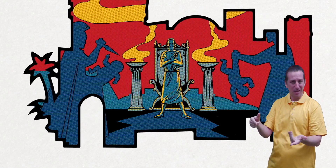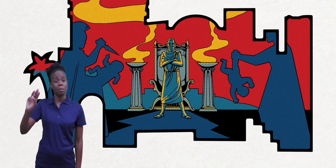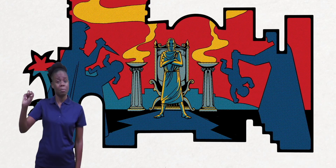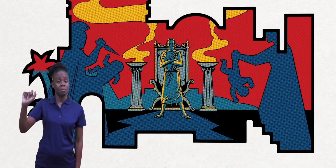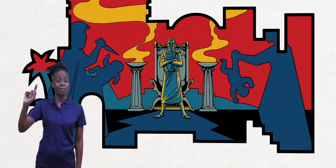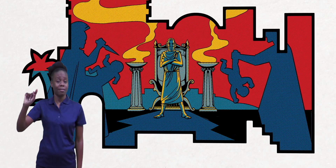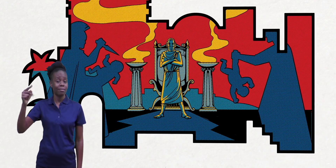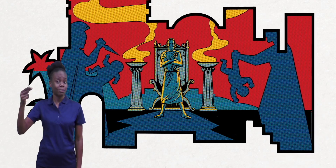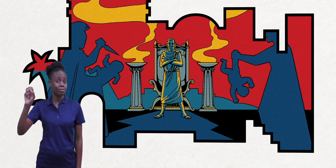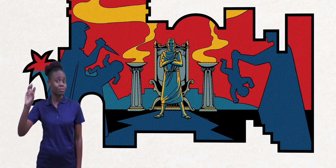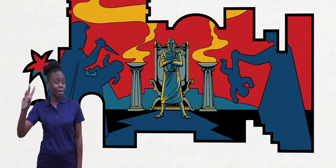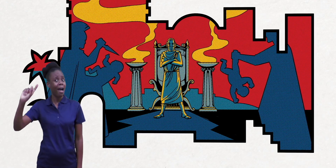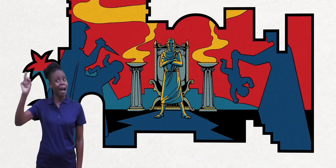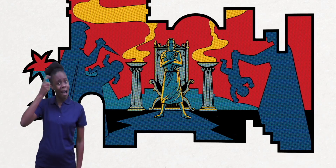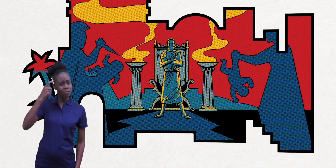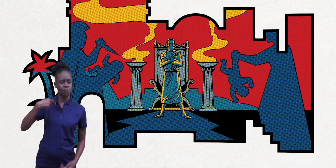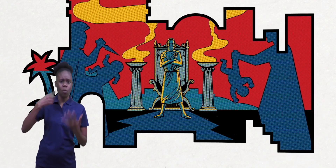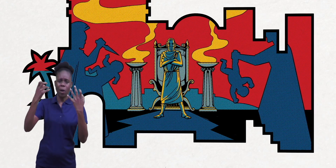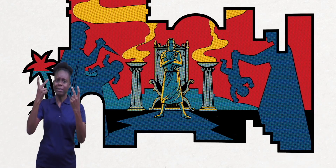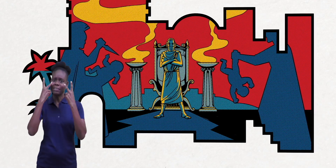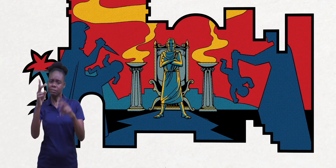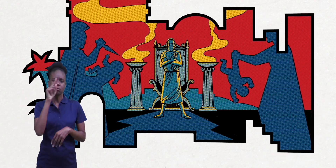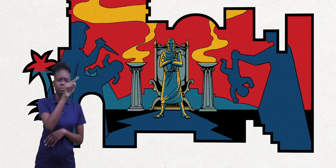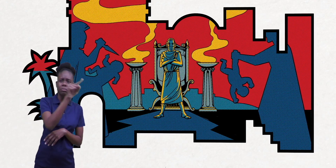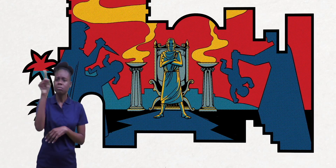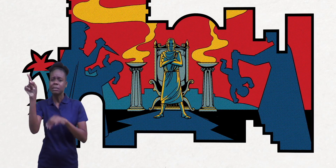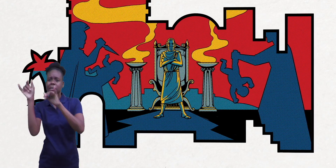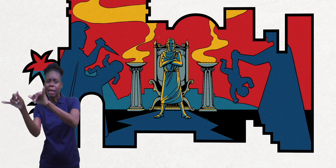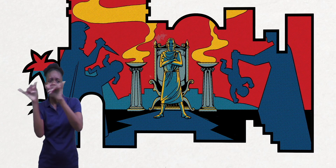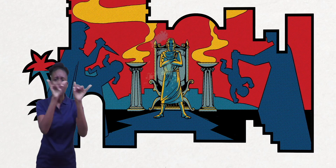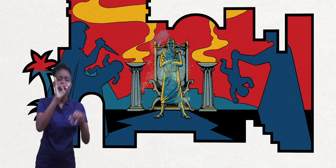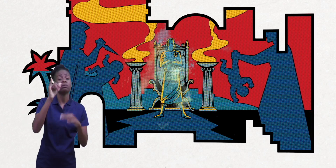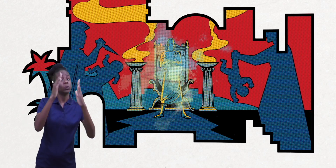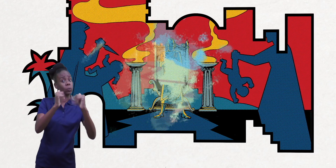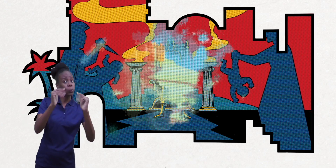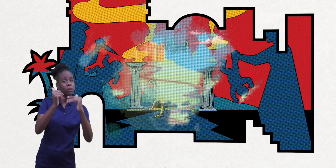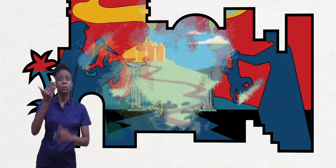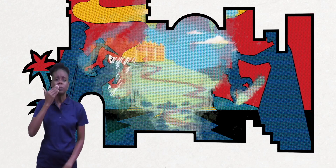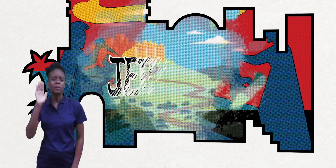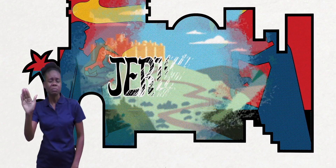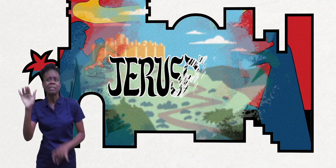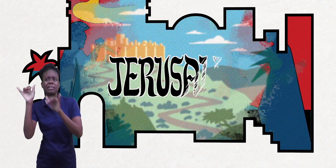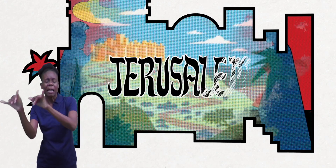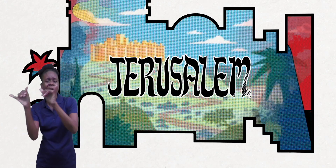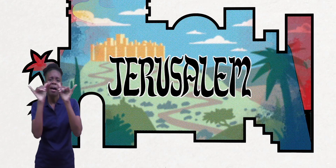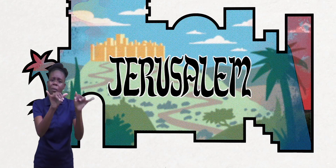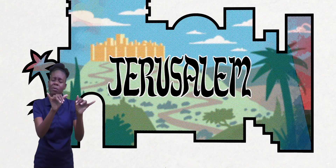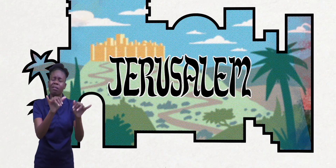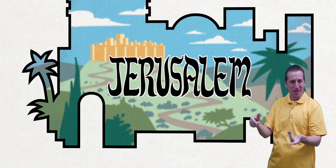Jon: Matthew is messing with me to show how Jerusalem has become Egypt.